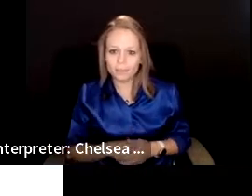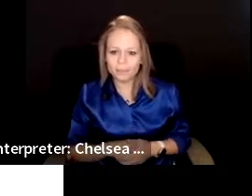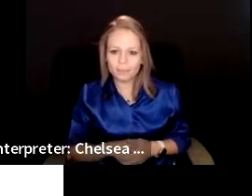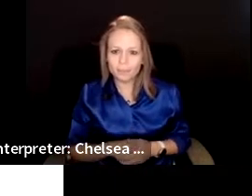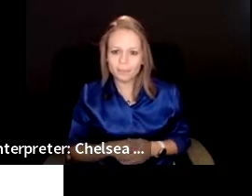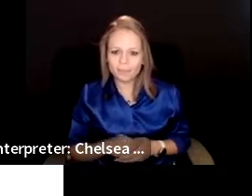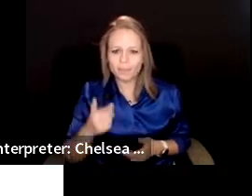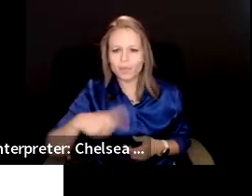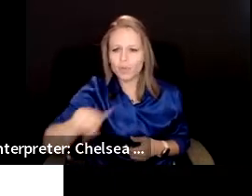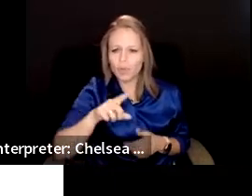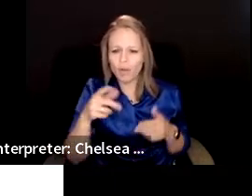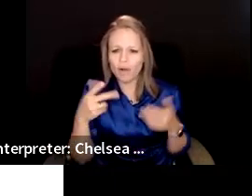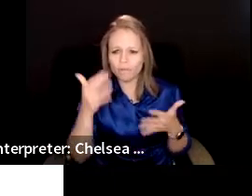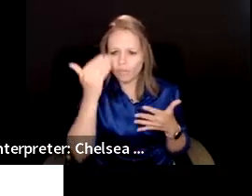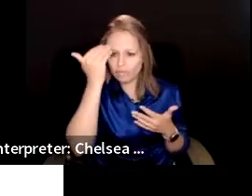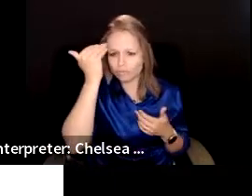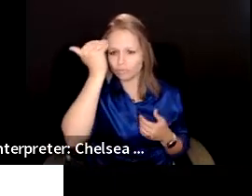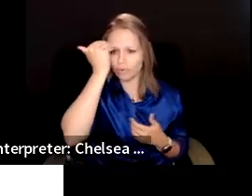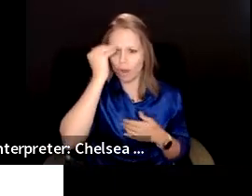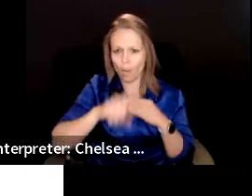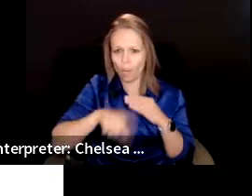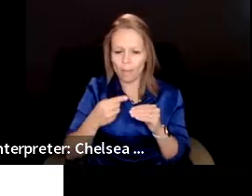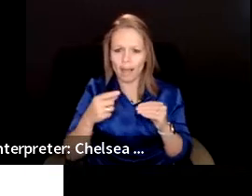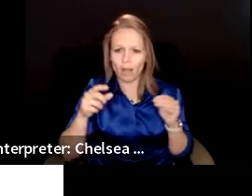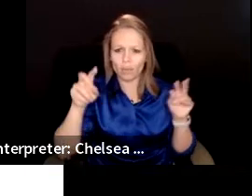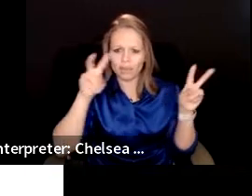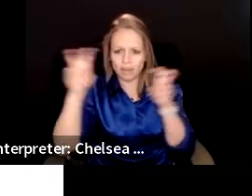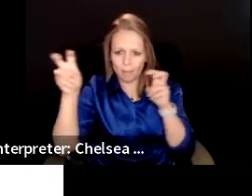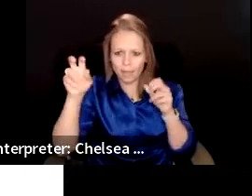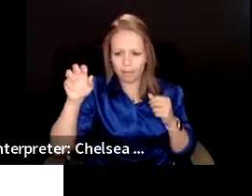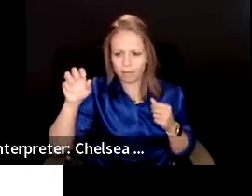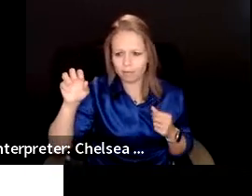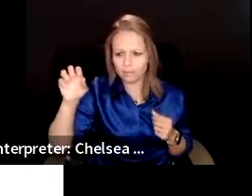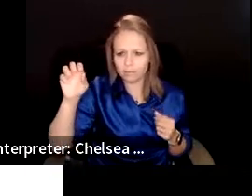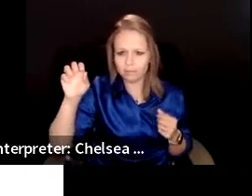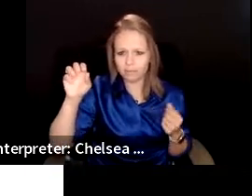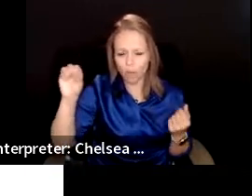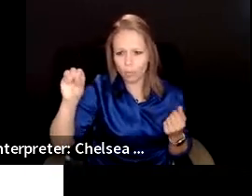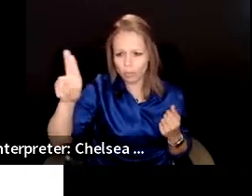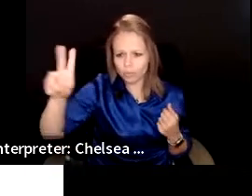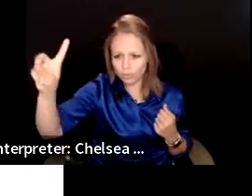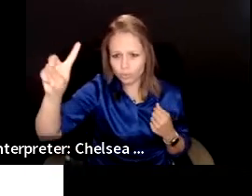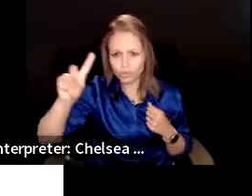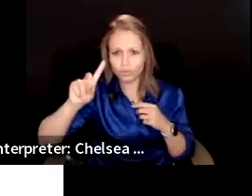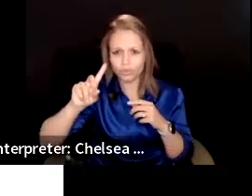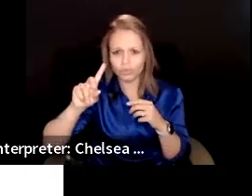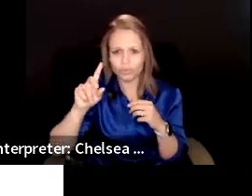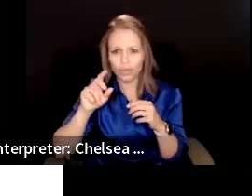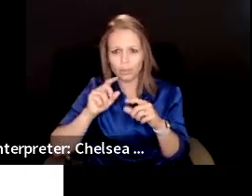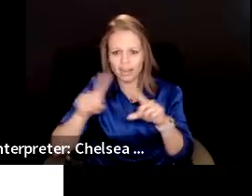And it manifest in a broad world of barriers where people can't seek help if they need it.